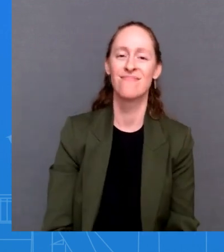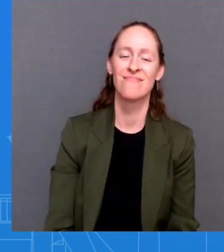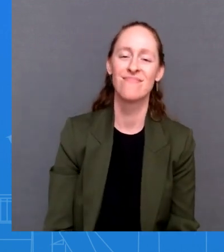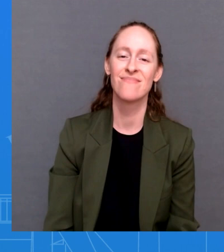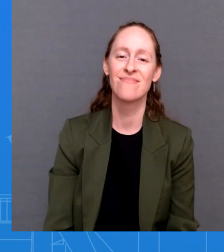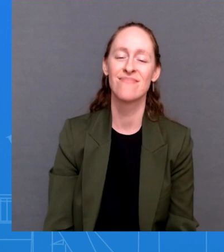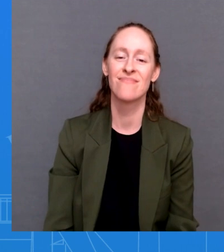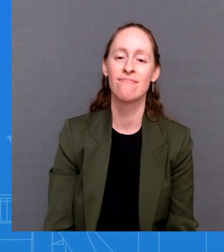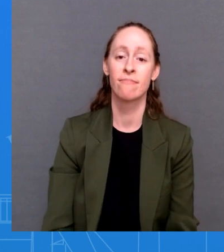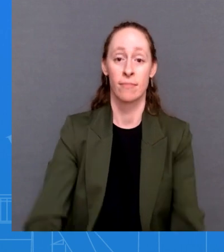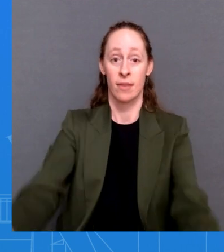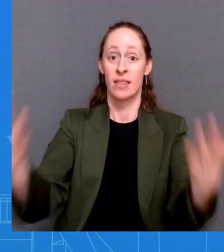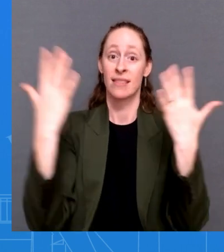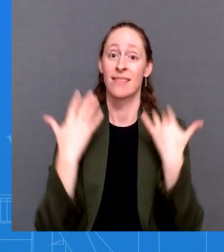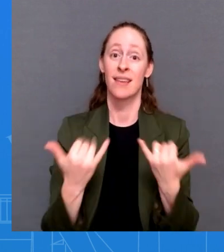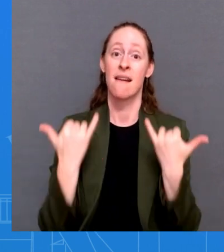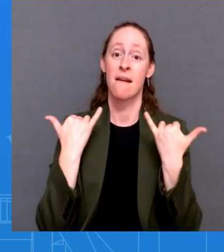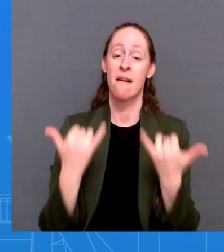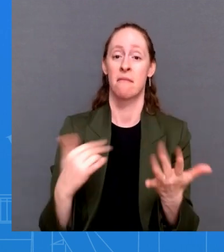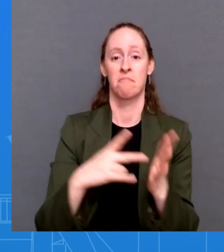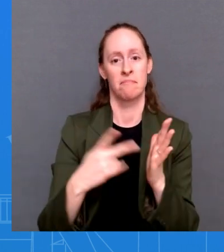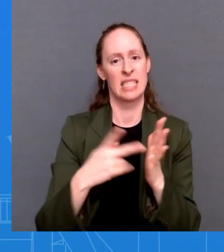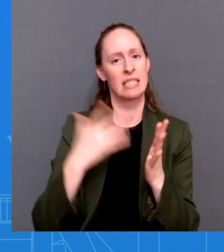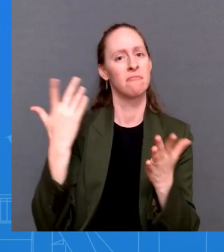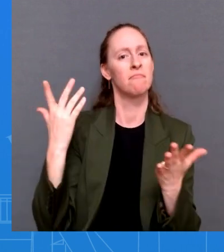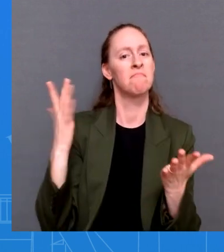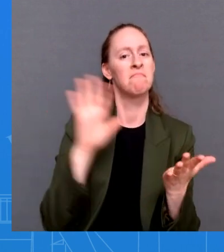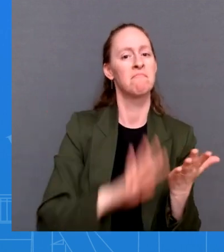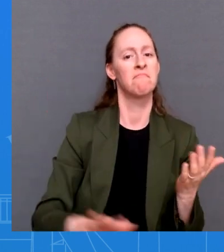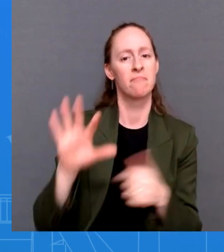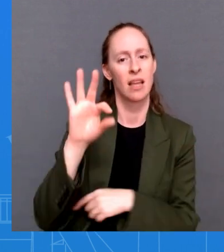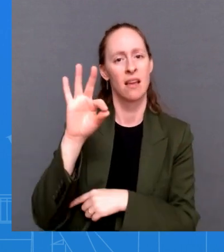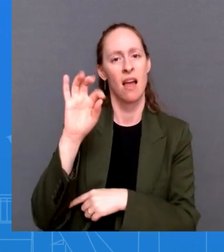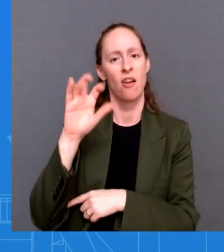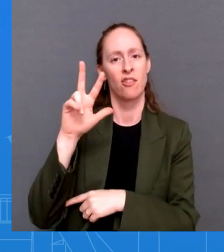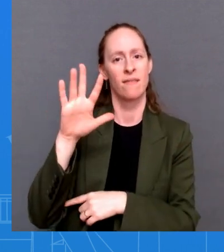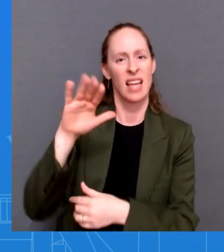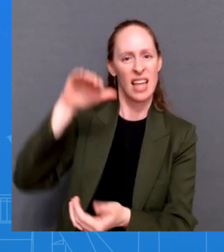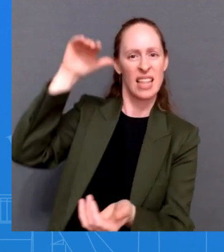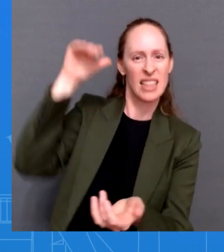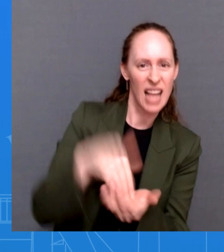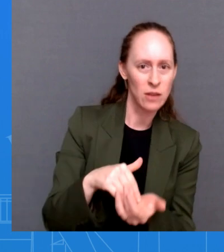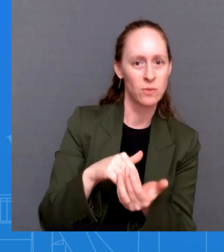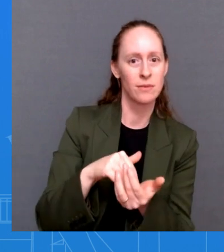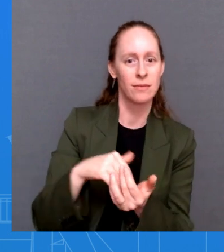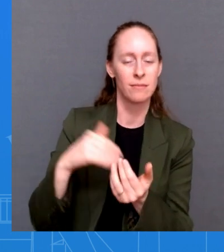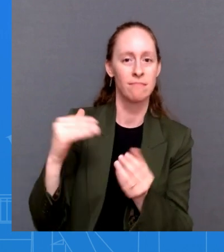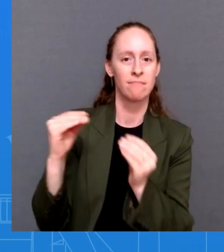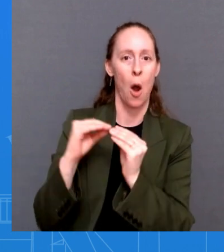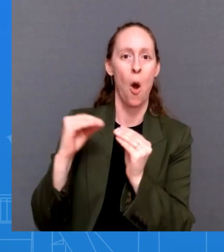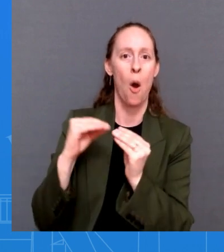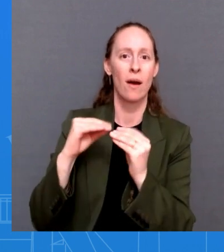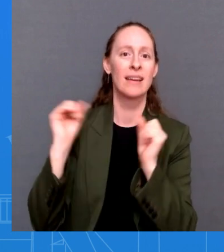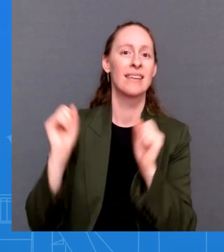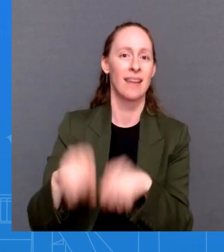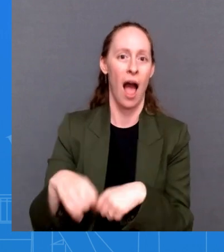covered by the EPA combined. That comes to about 1.5 million doses already distributed and in the field.